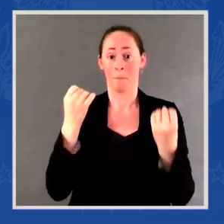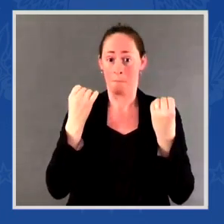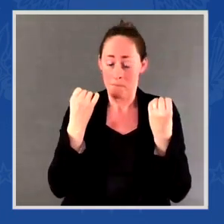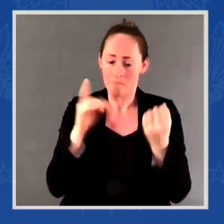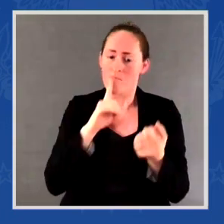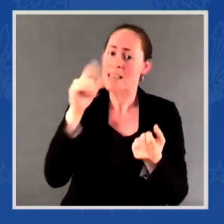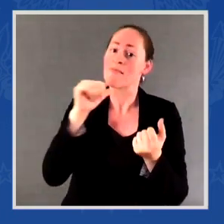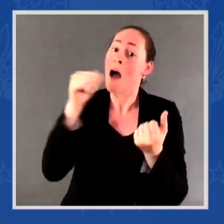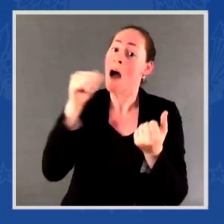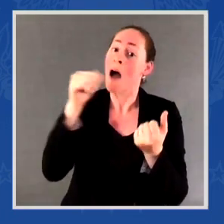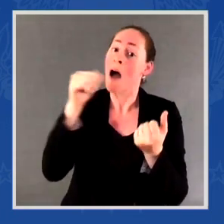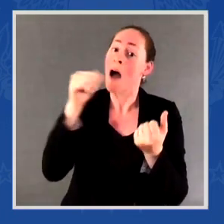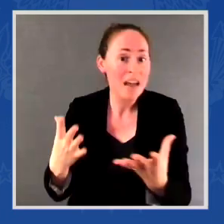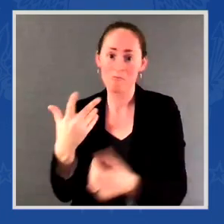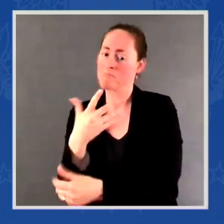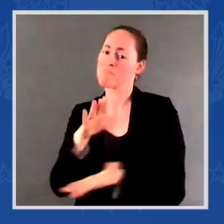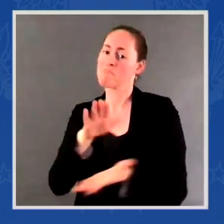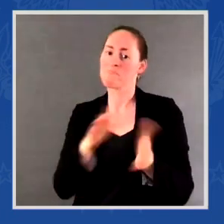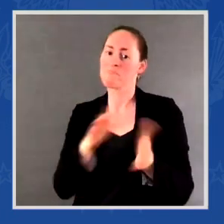That's a good thing. We've done things right.